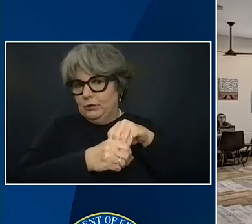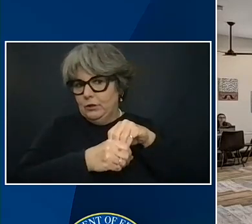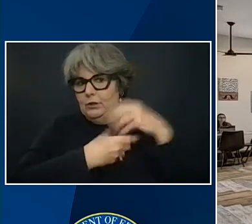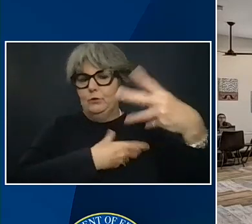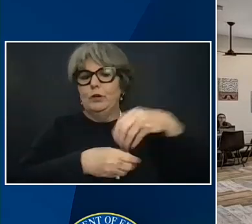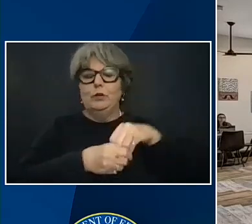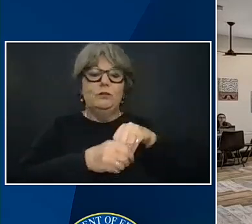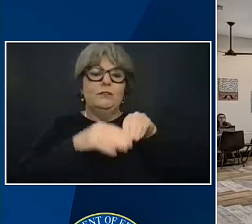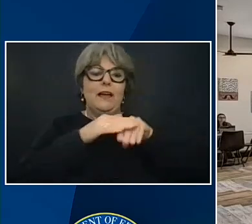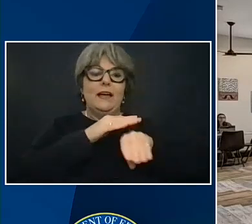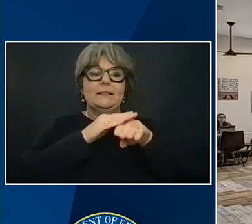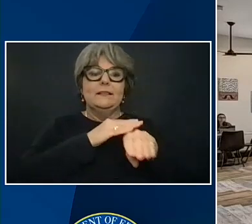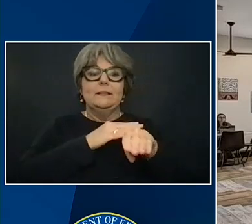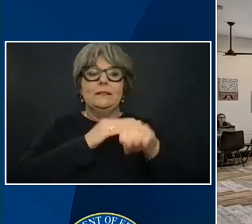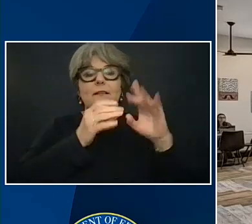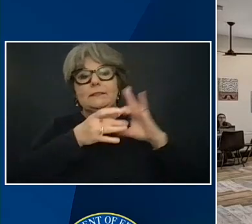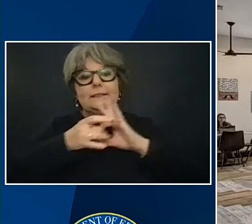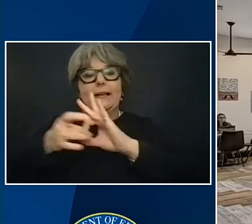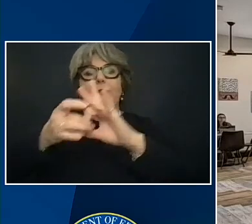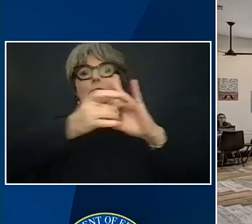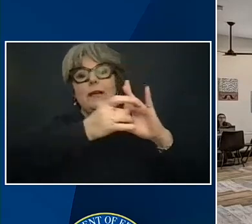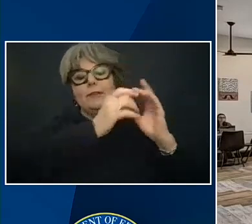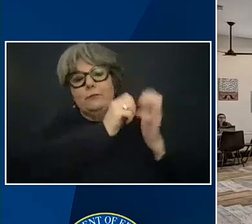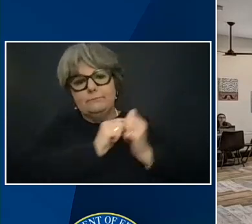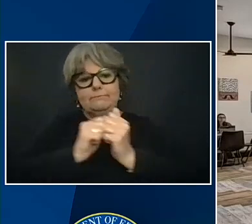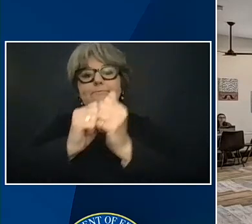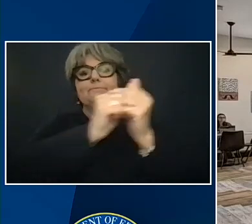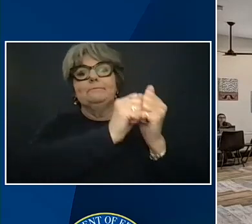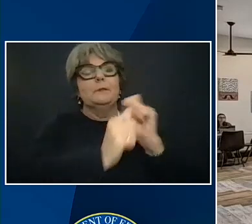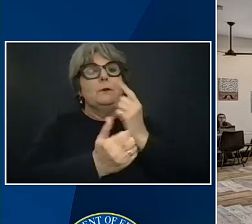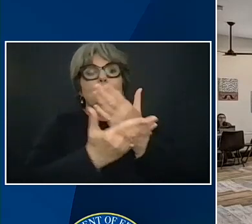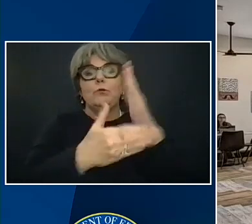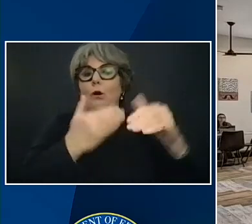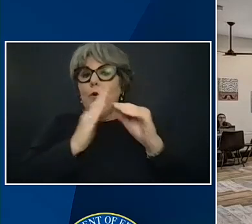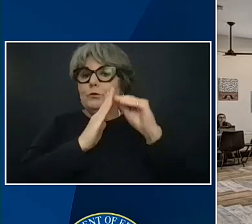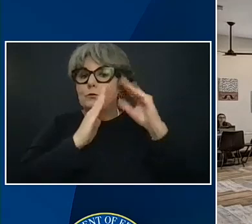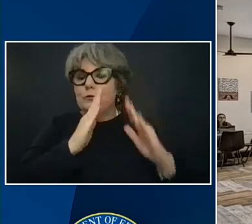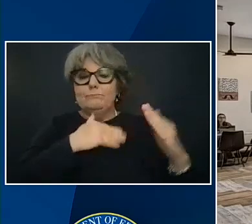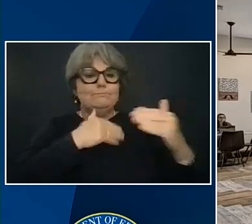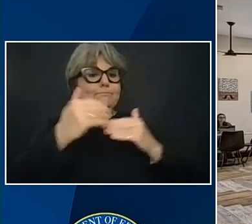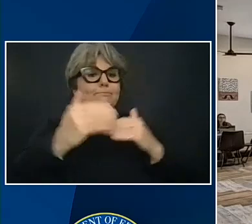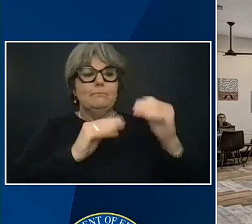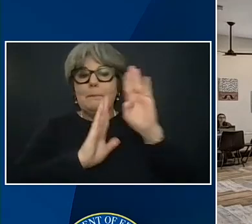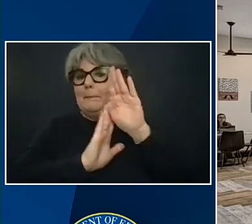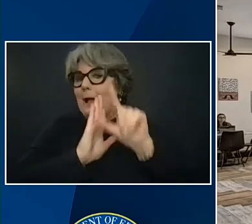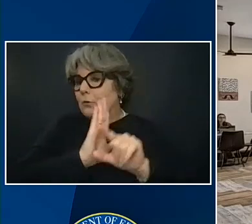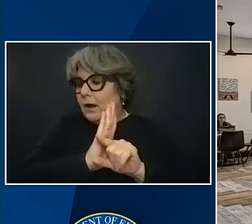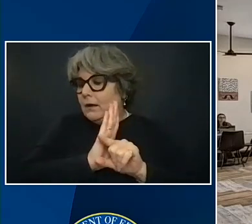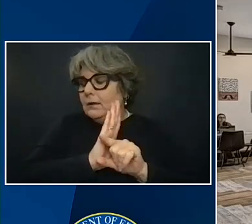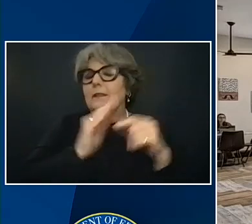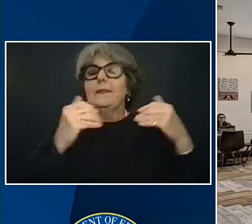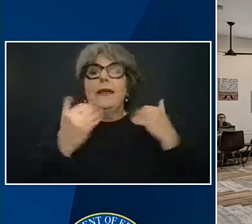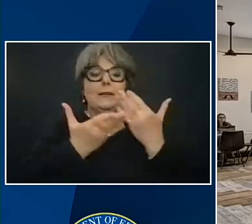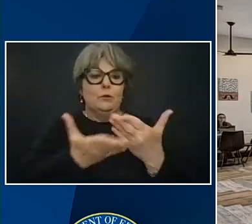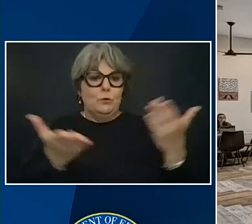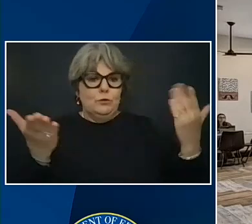Let us stand together in solidarity, ensuring that every student, regardless of their background, has the resources they need to thrive.